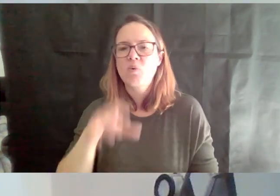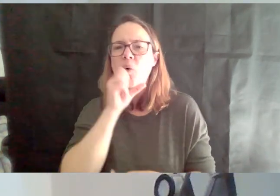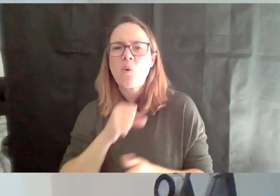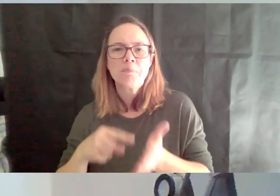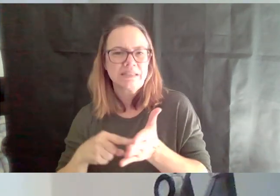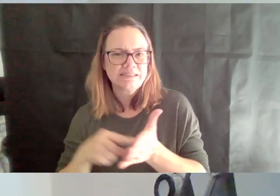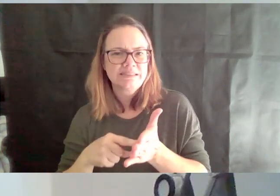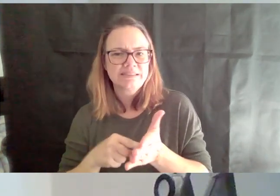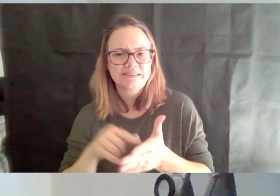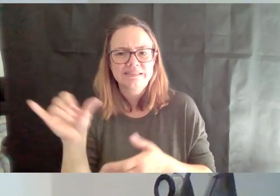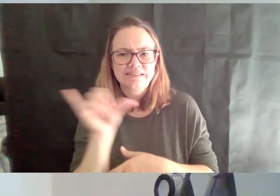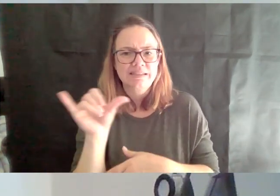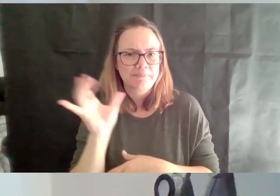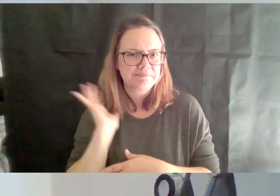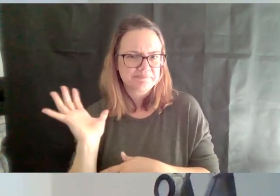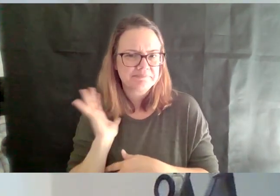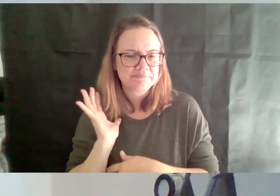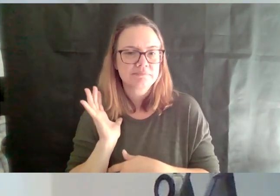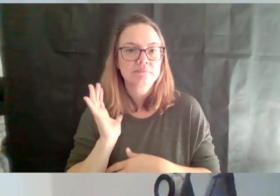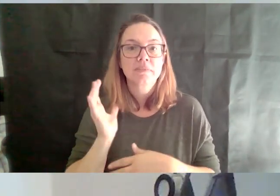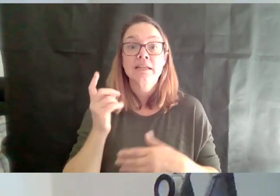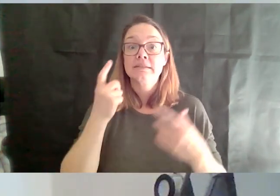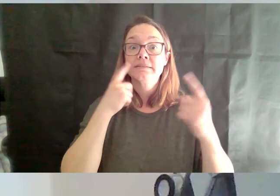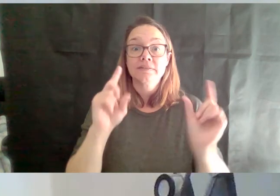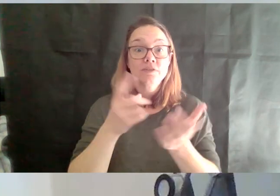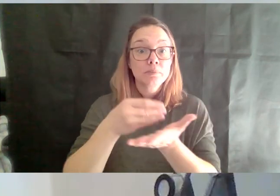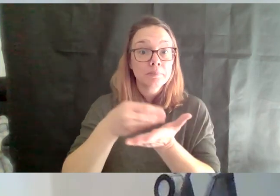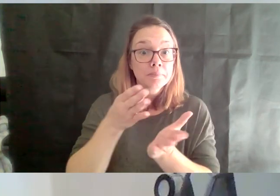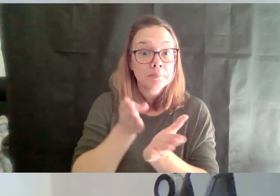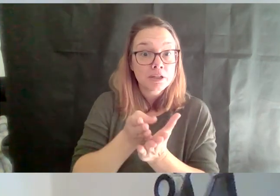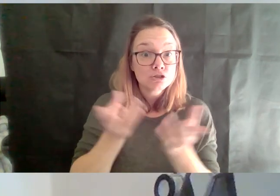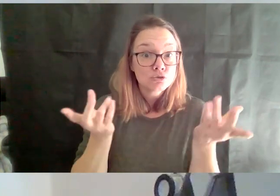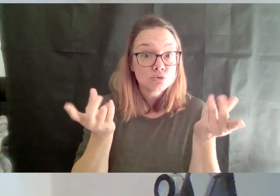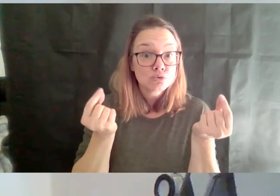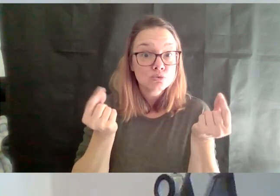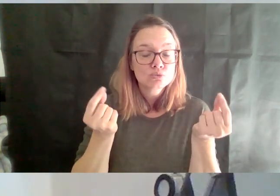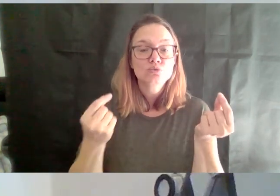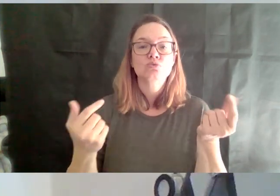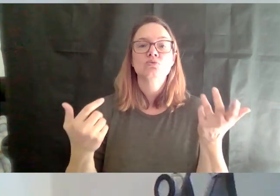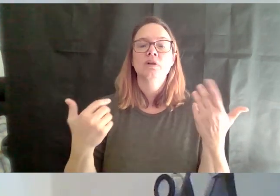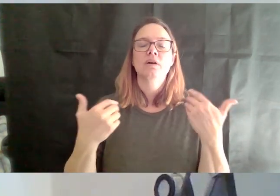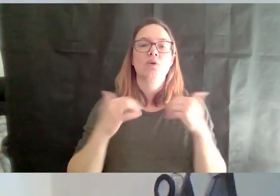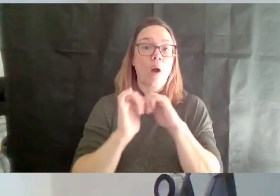So the key factor in any successful budget is establishing and maintaining a financial routine.